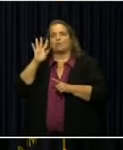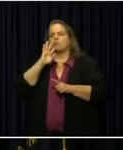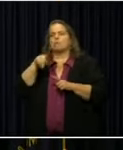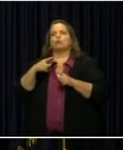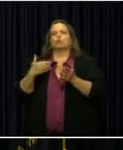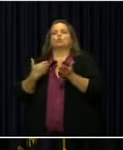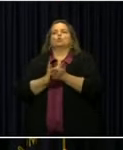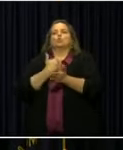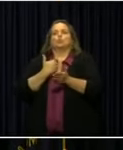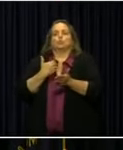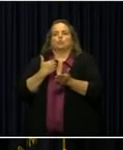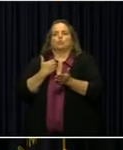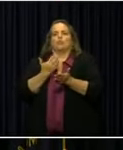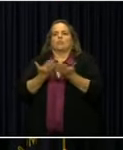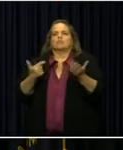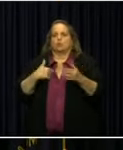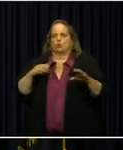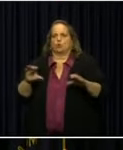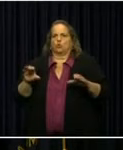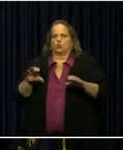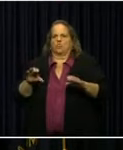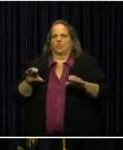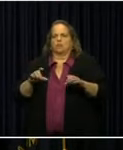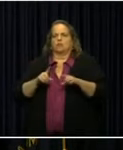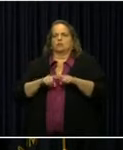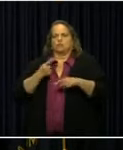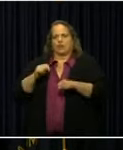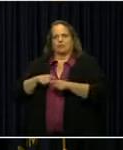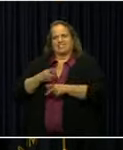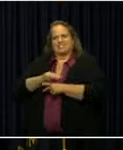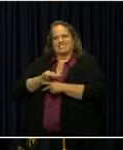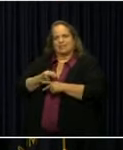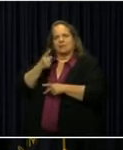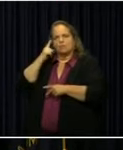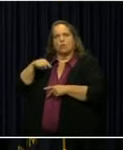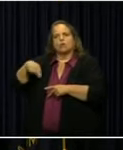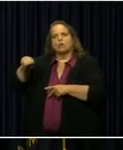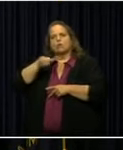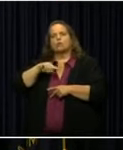COORDINATION, AGAIN, IS GOING TO HELP WITH BETTER RESULTS ON